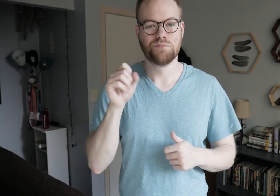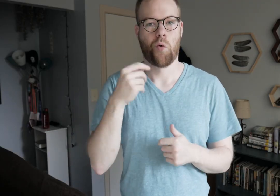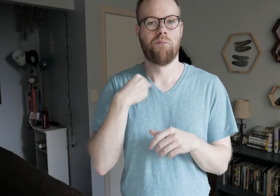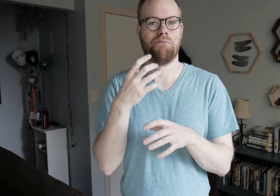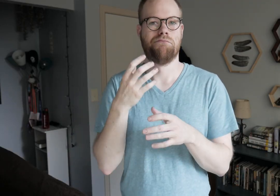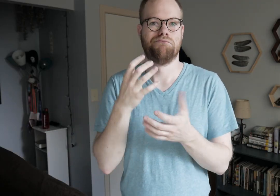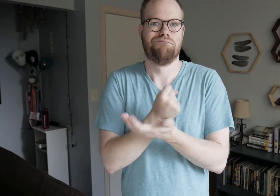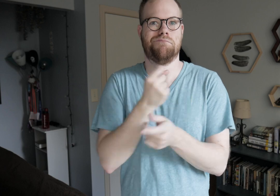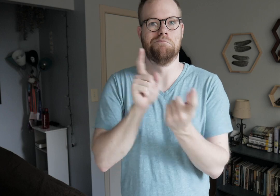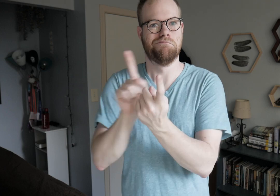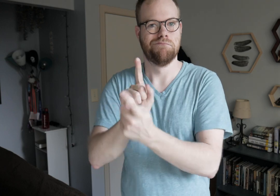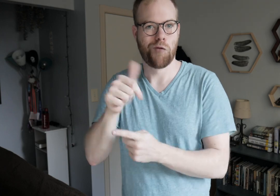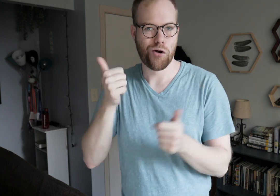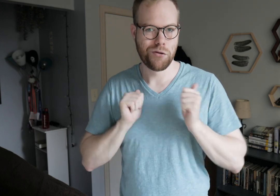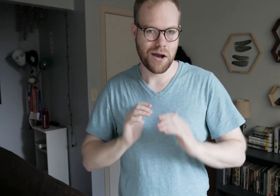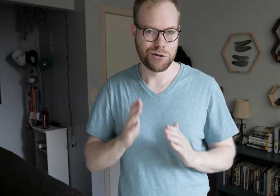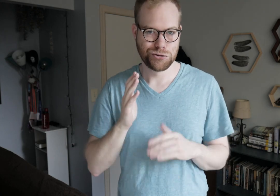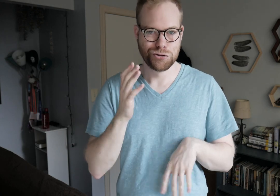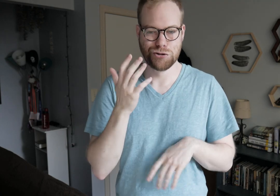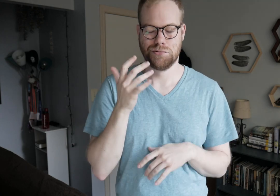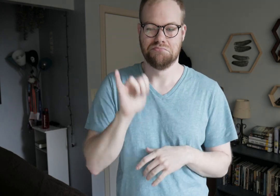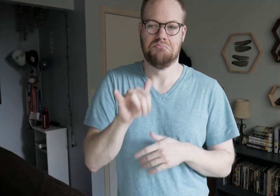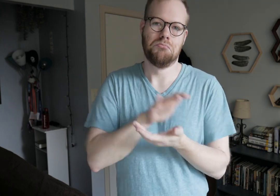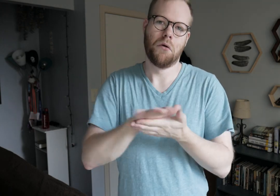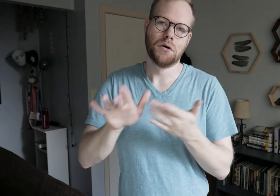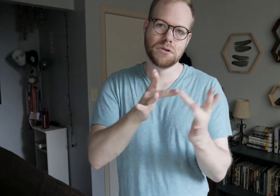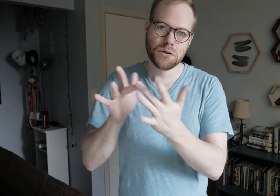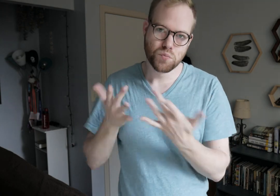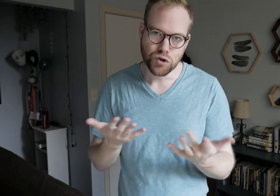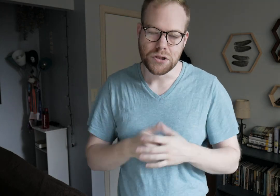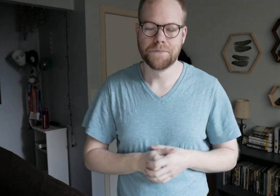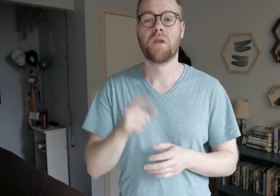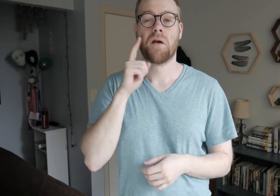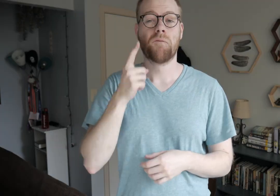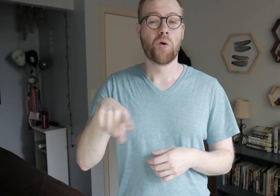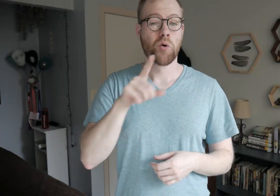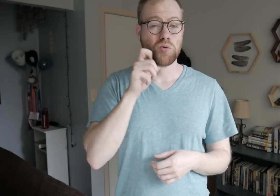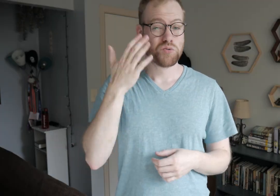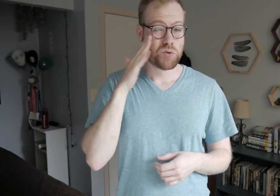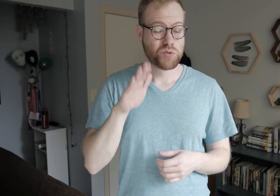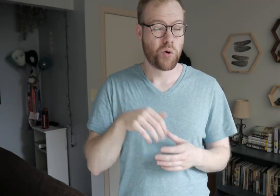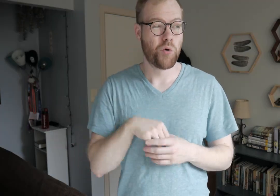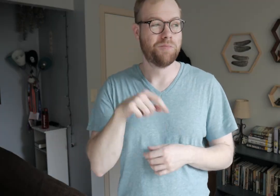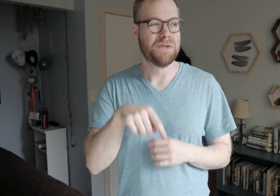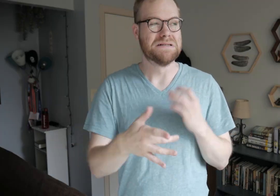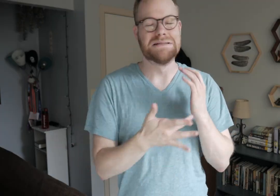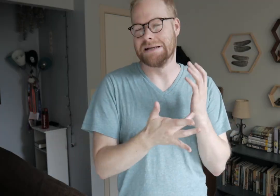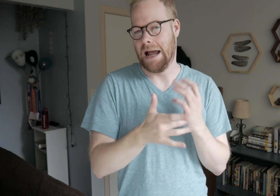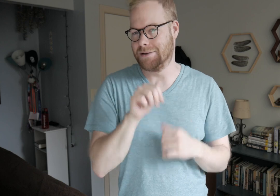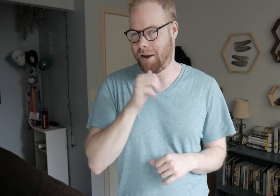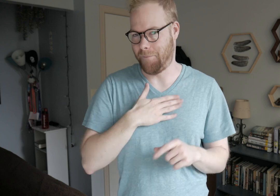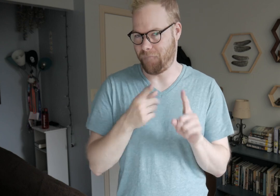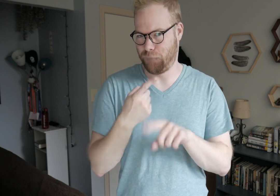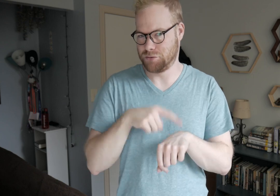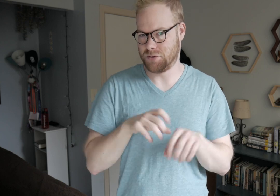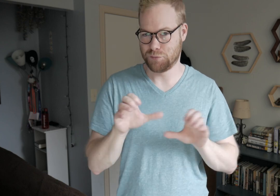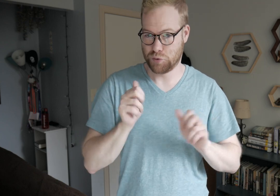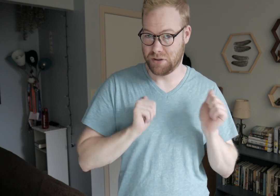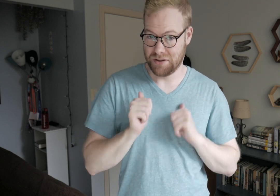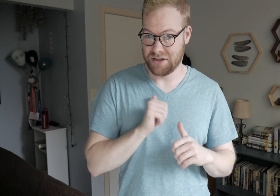so I met the other actors. That was nice networking. For those who don’t know, this is technically not my first time doing theater.